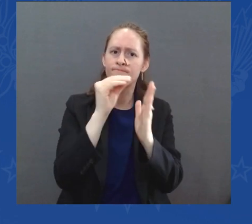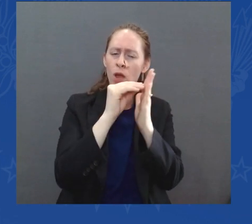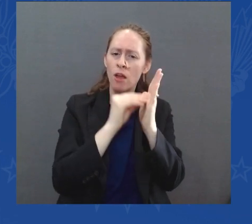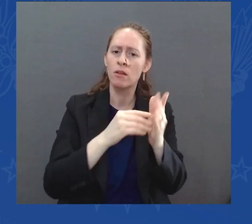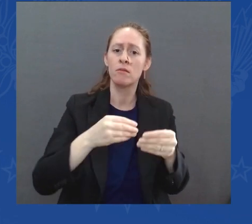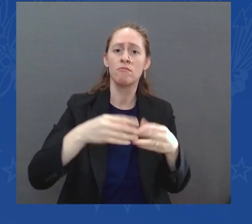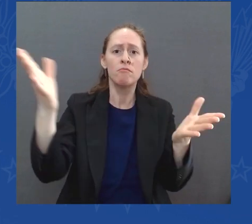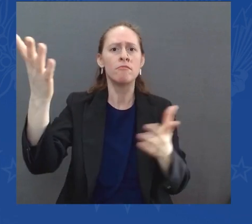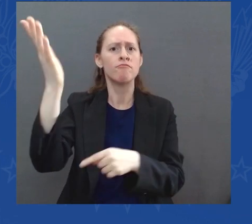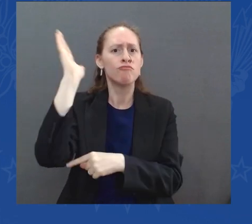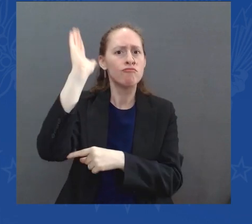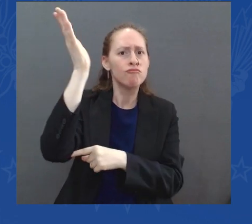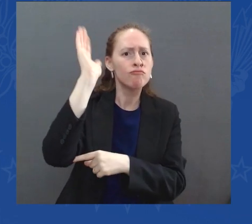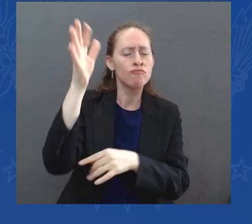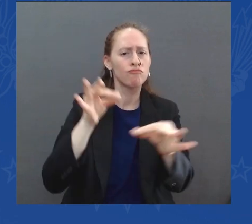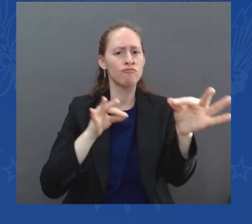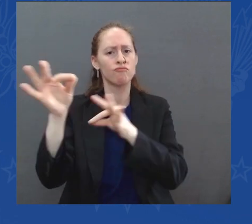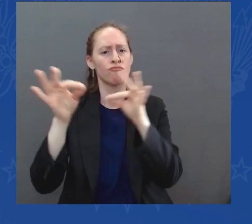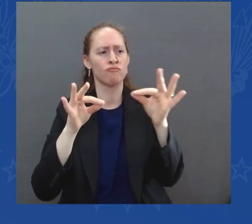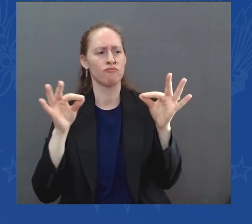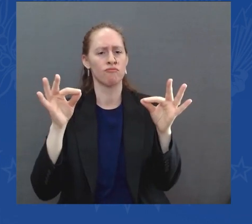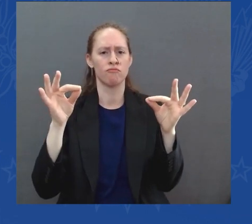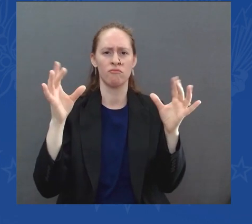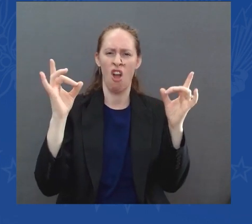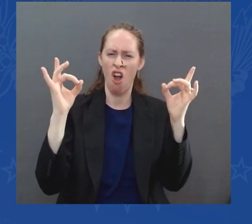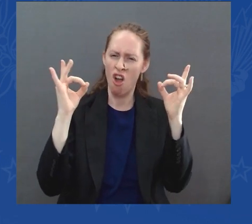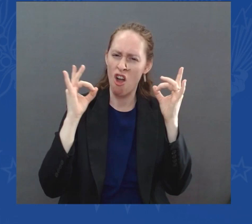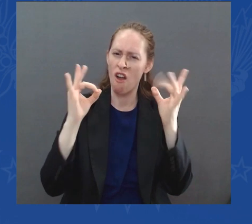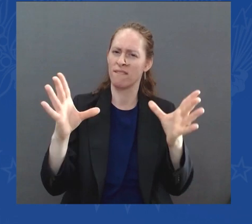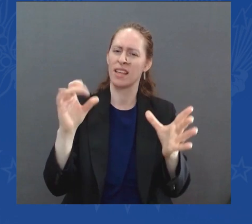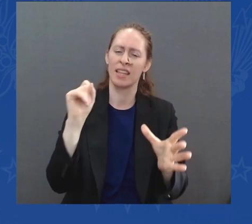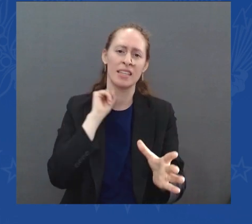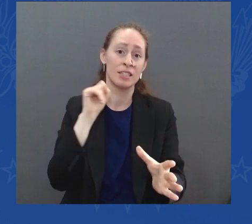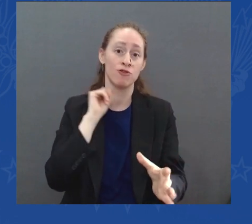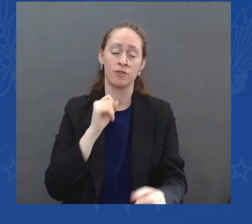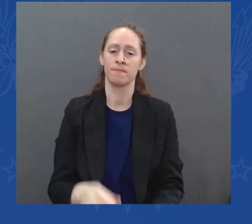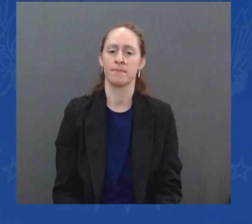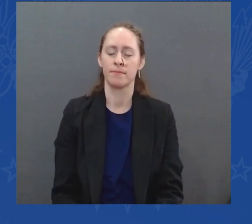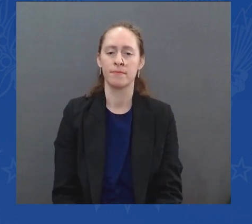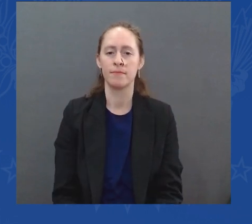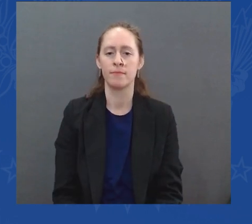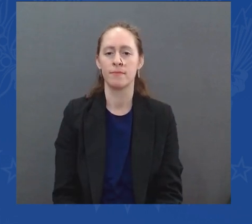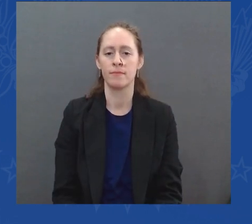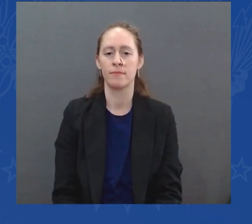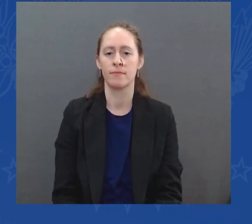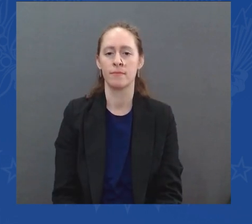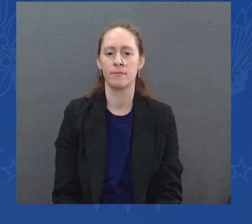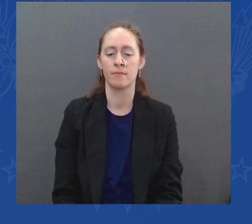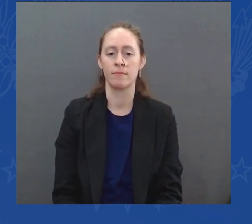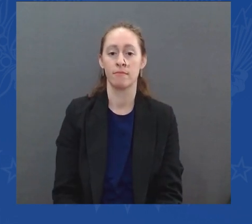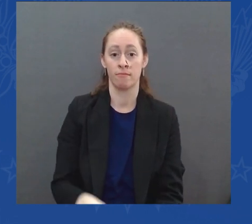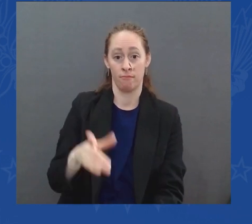because three of her enterprising friends Thomas Moss, Wells Stewart and Calvin McDowell,